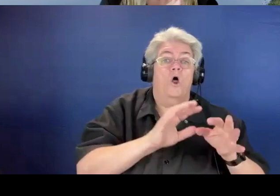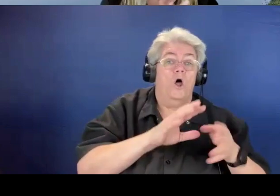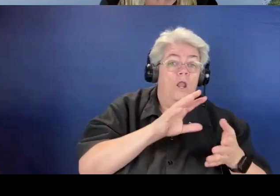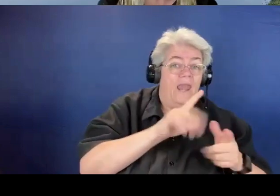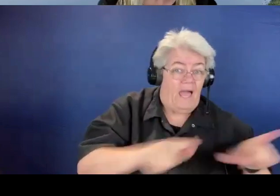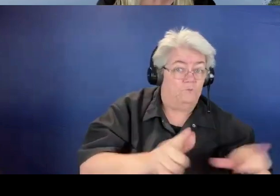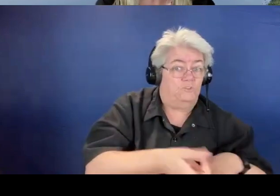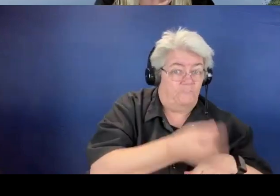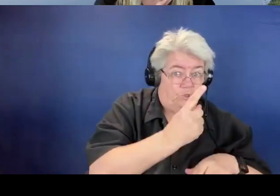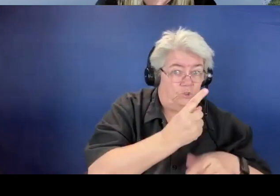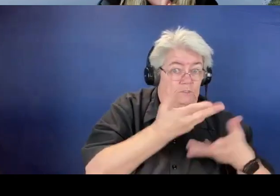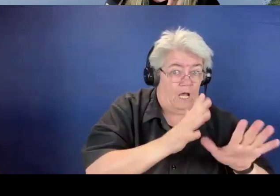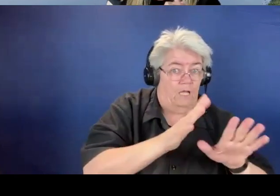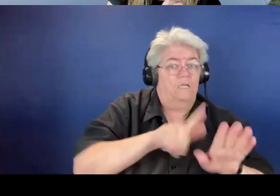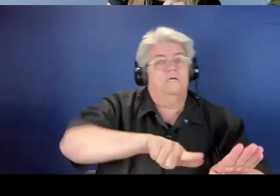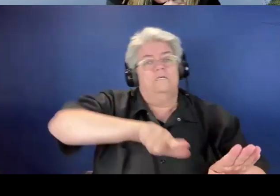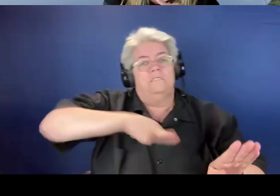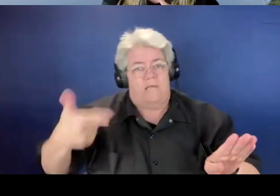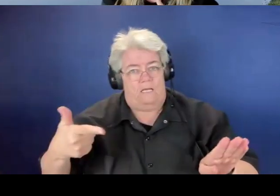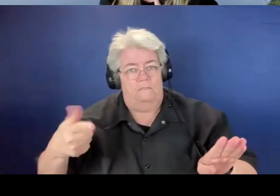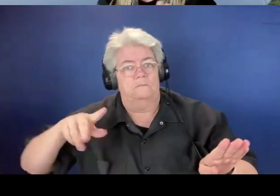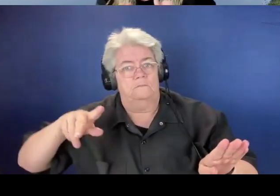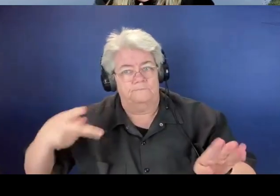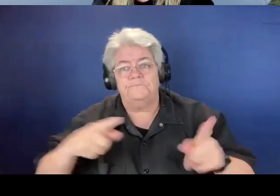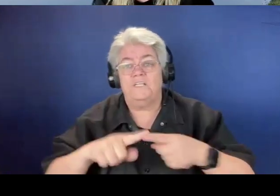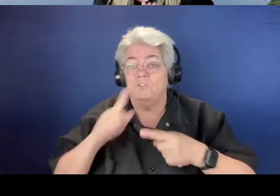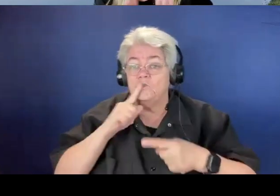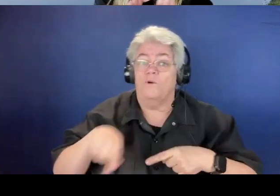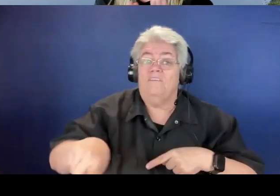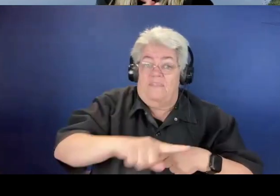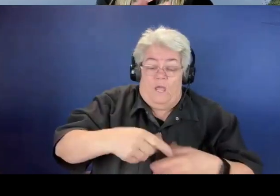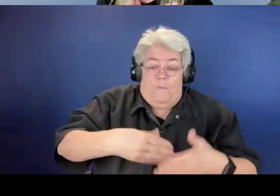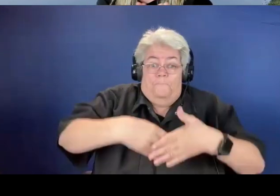and so children who are learning two or more languages from birth or more or